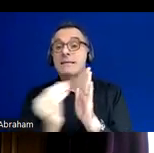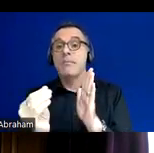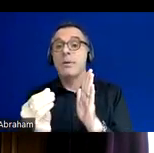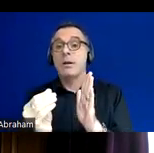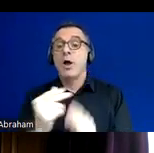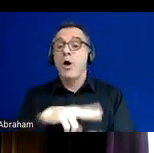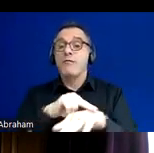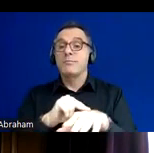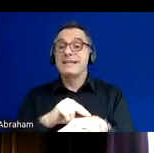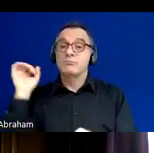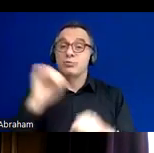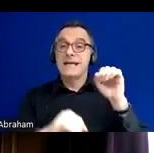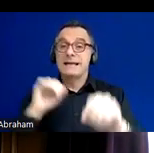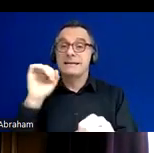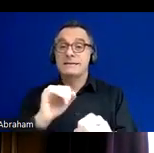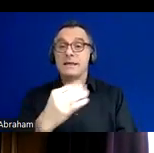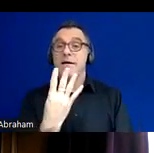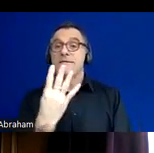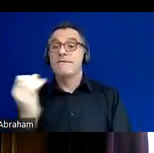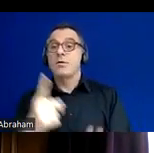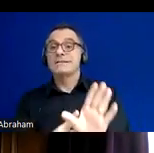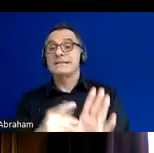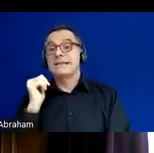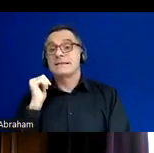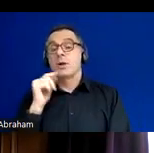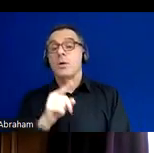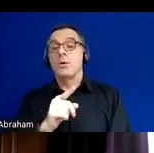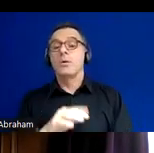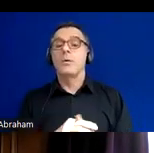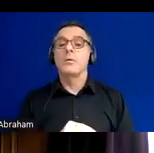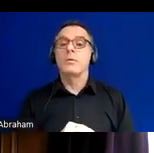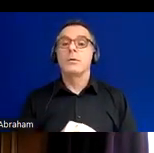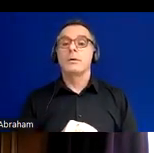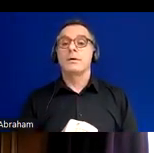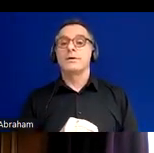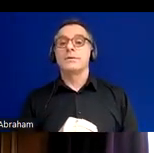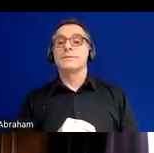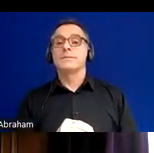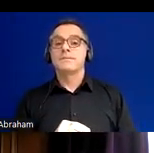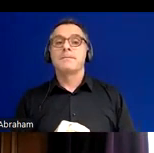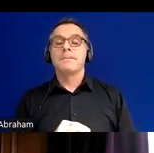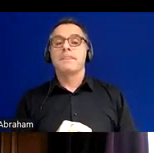but it was particularly timely, it was happening 40 years almost to the day as the Black Lives